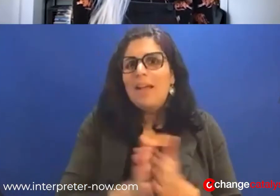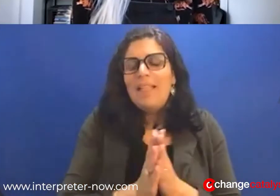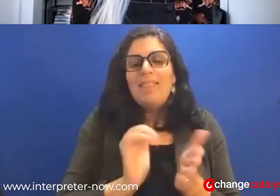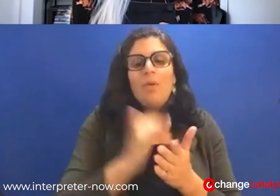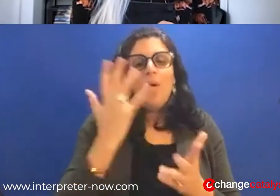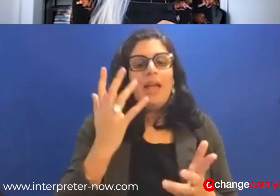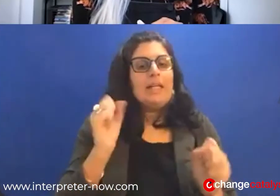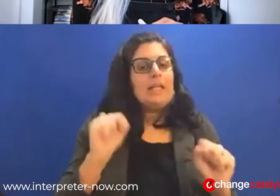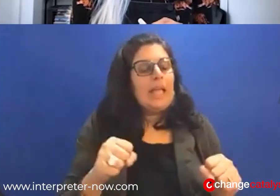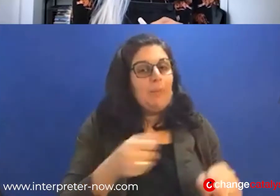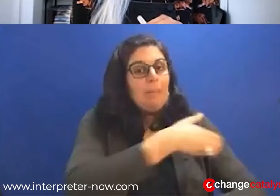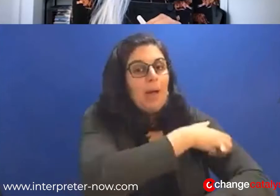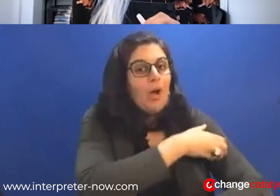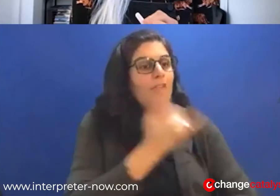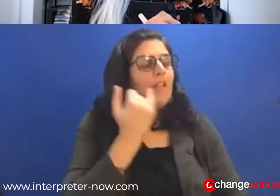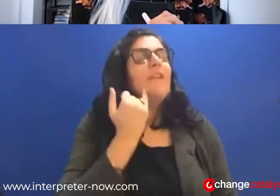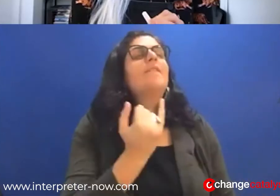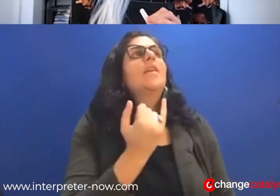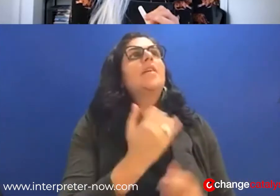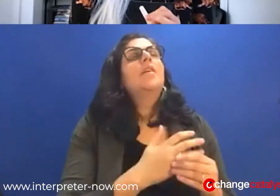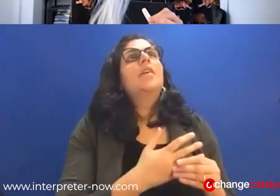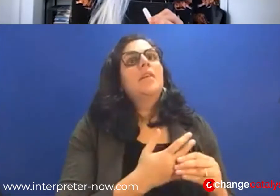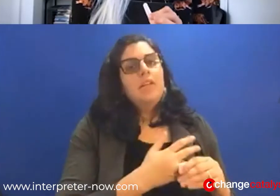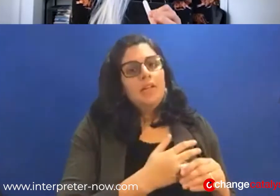So, that's why it can be so powerful to ask for help.